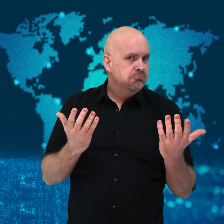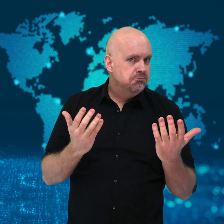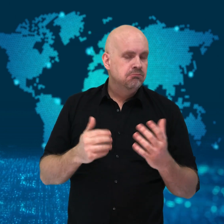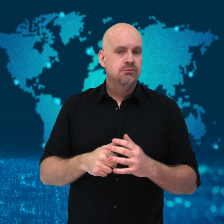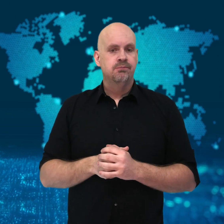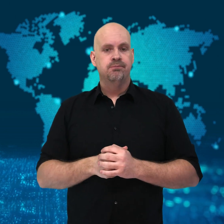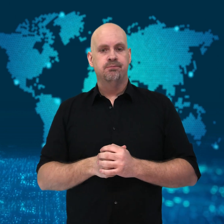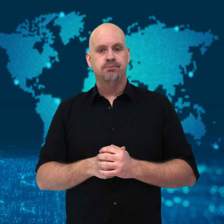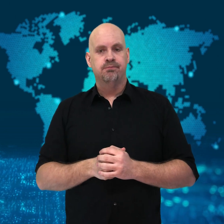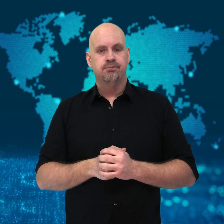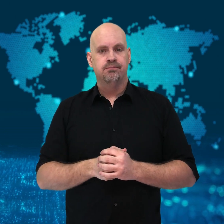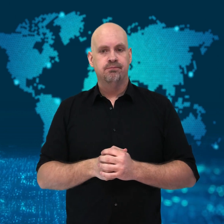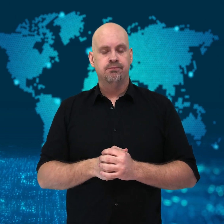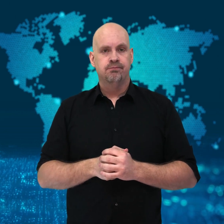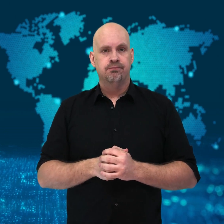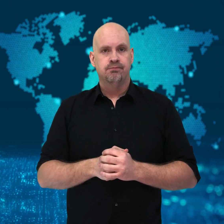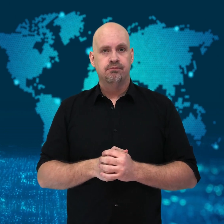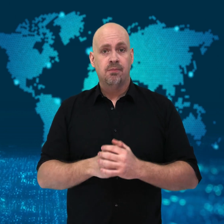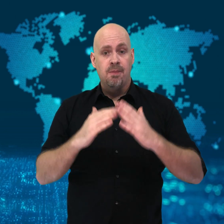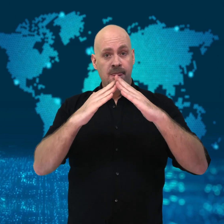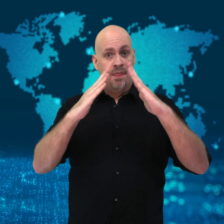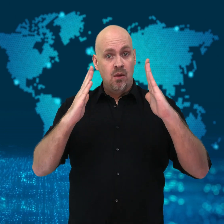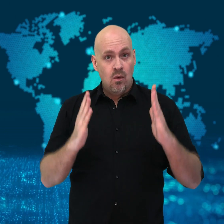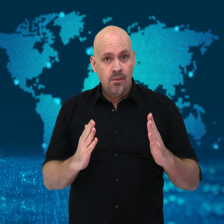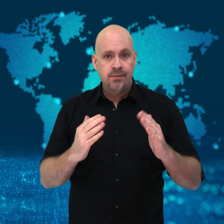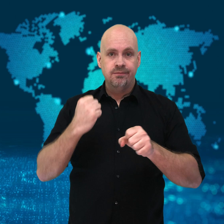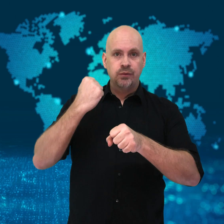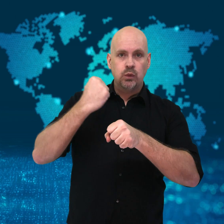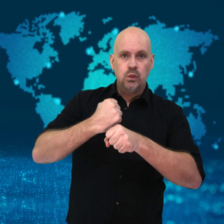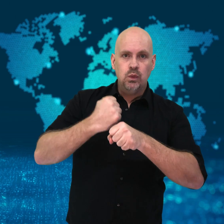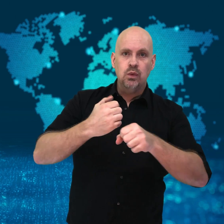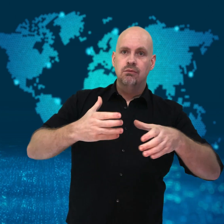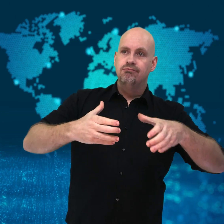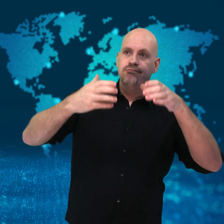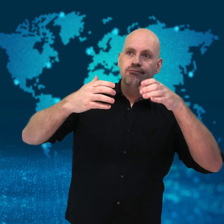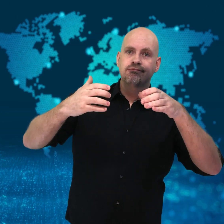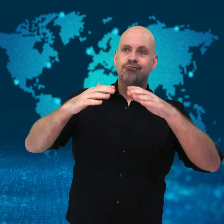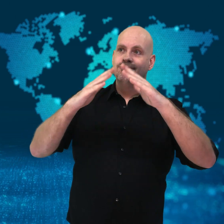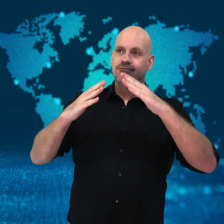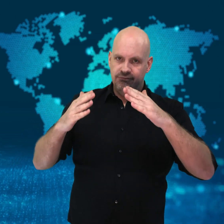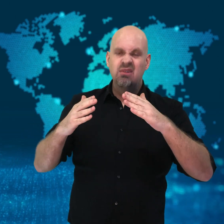Some homes and businesses were damaged,